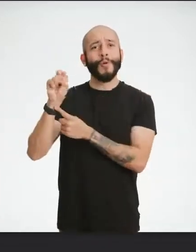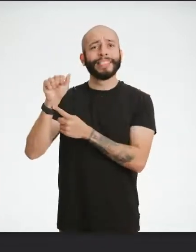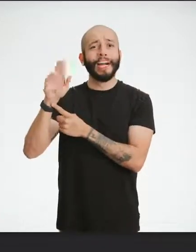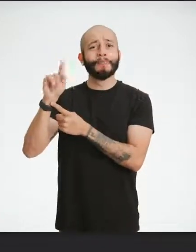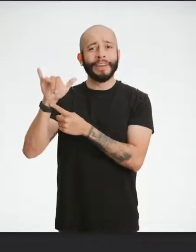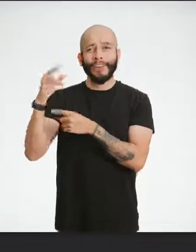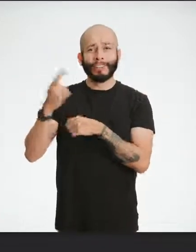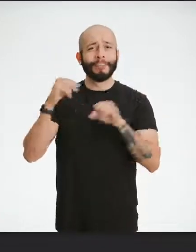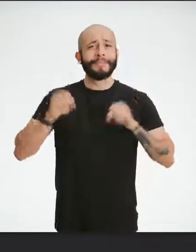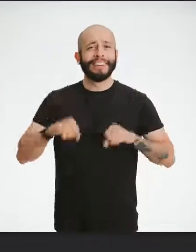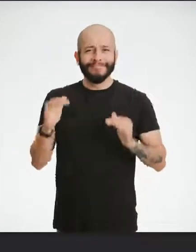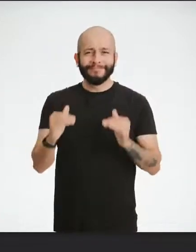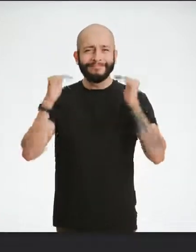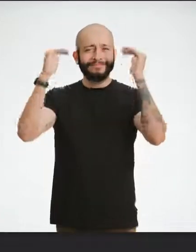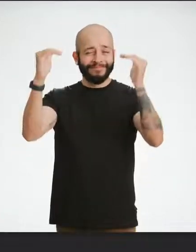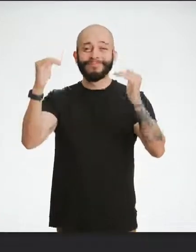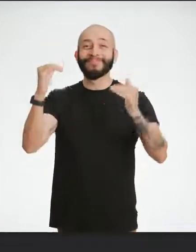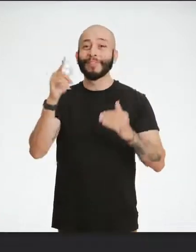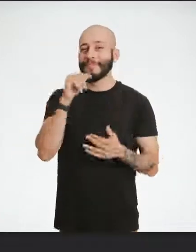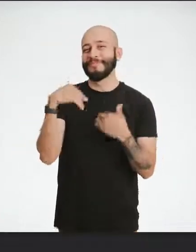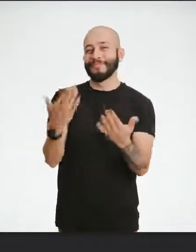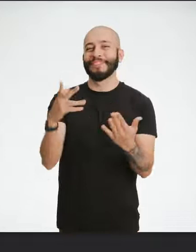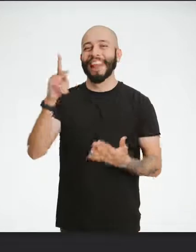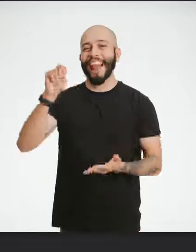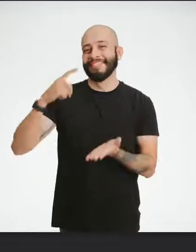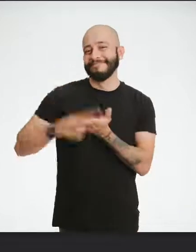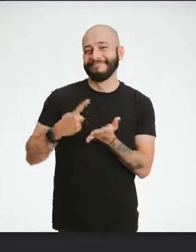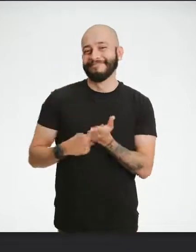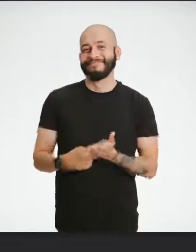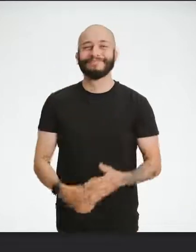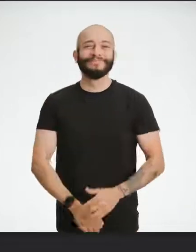To tell you more about usability enhancements in Swift, here's Ken.